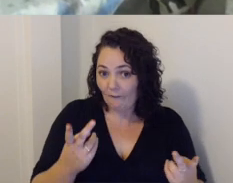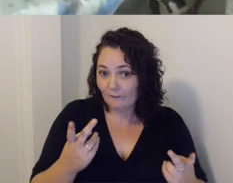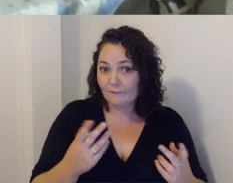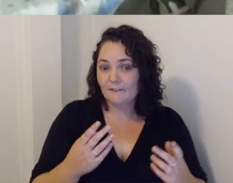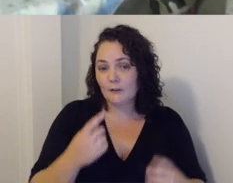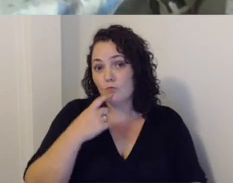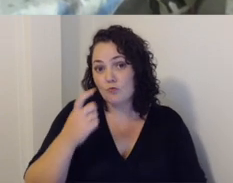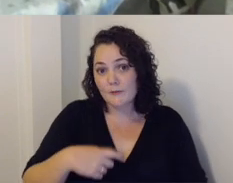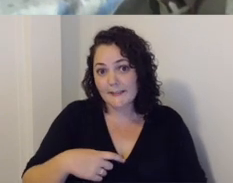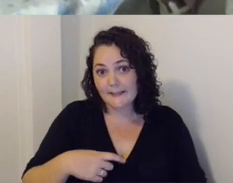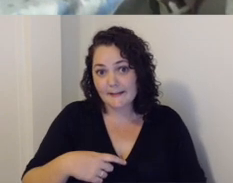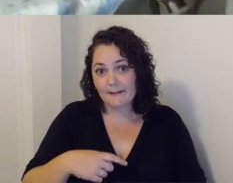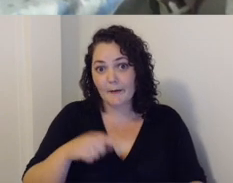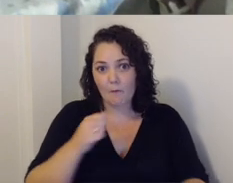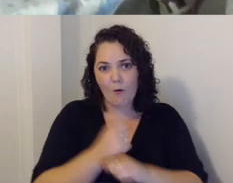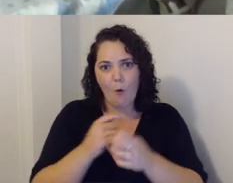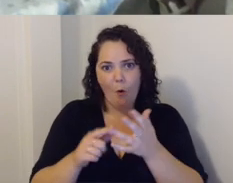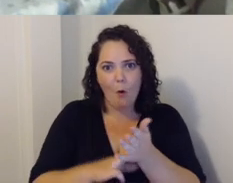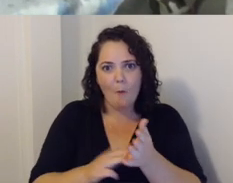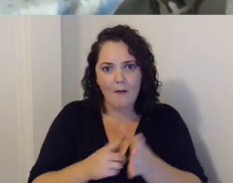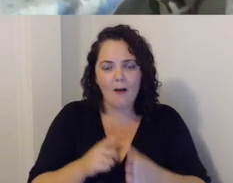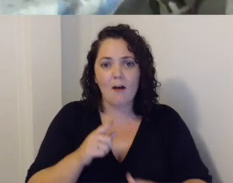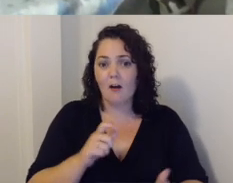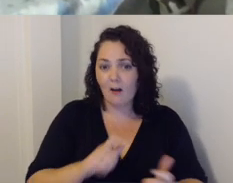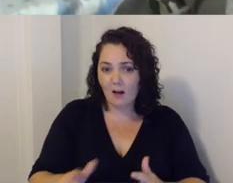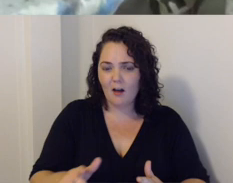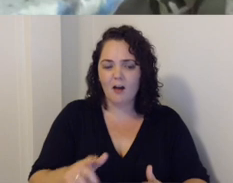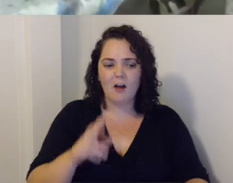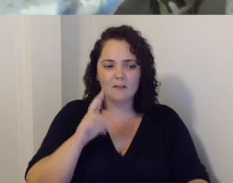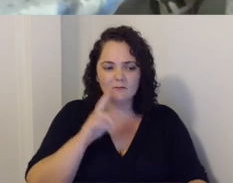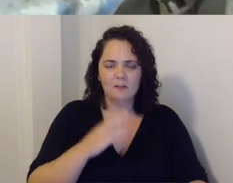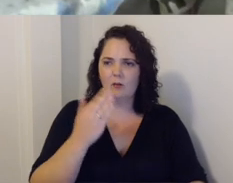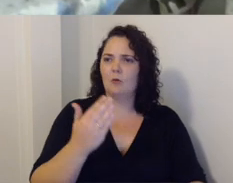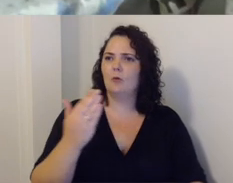the museum and see these uh see these paintings and you begin to work through from the earlier